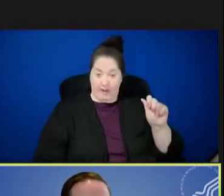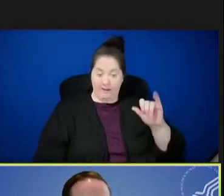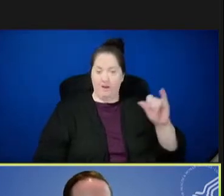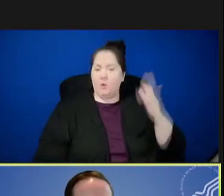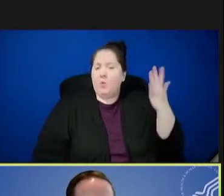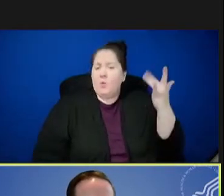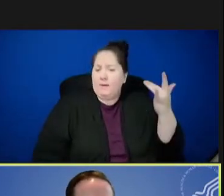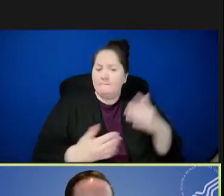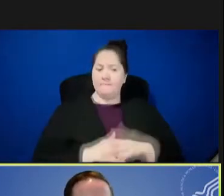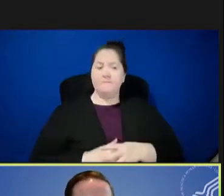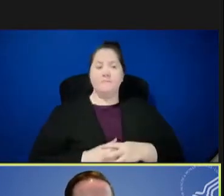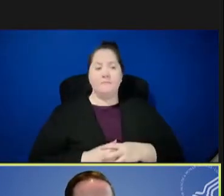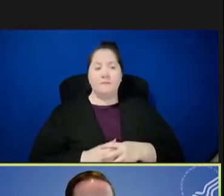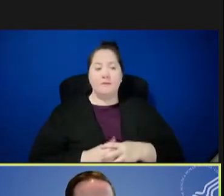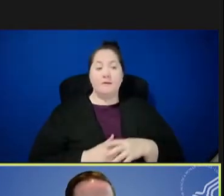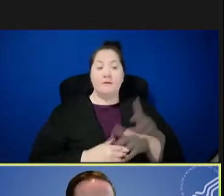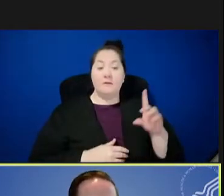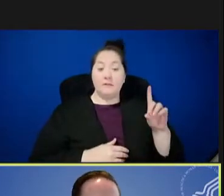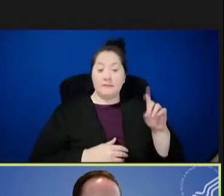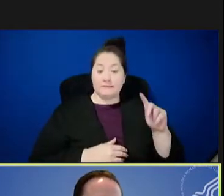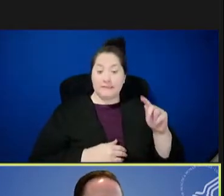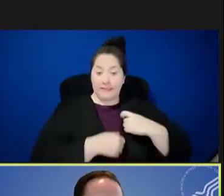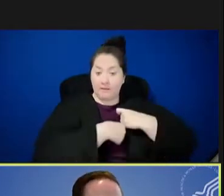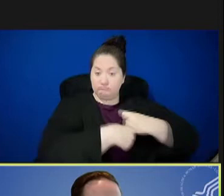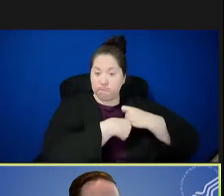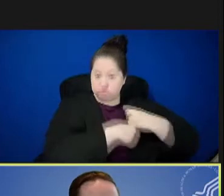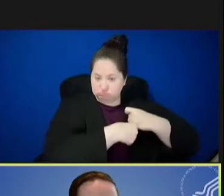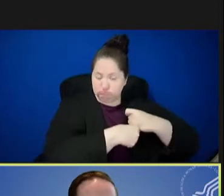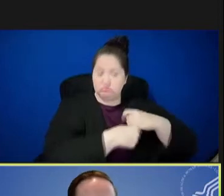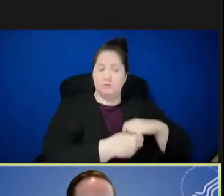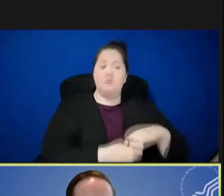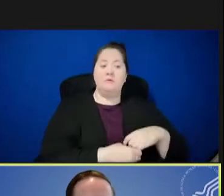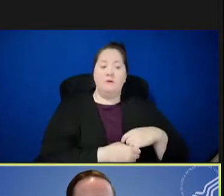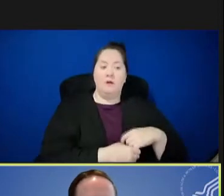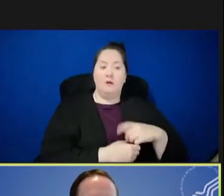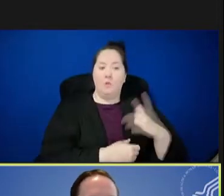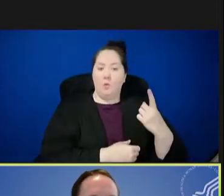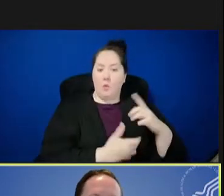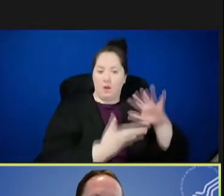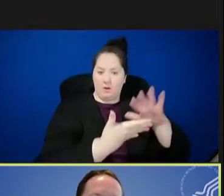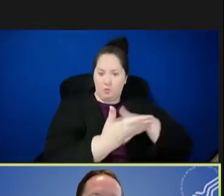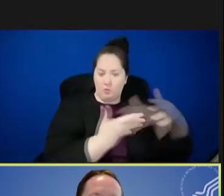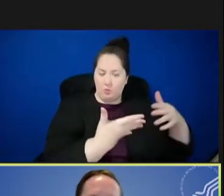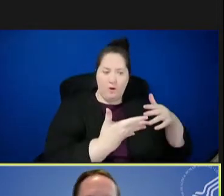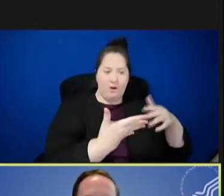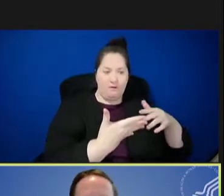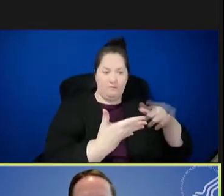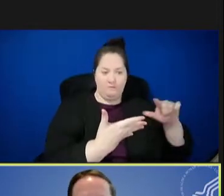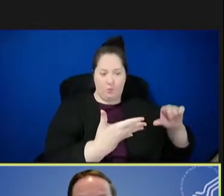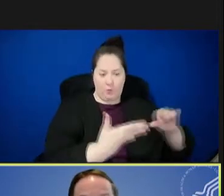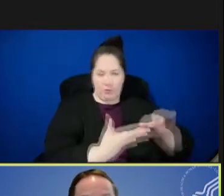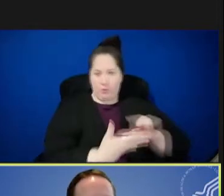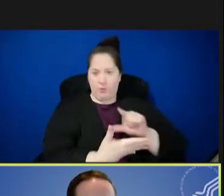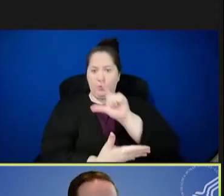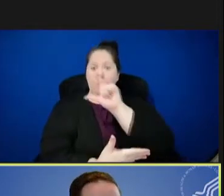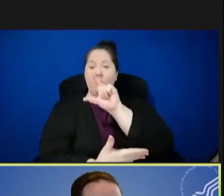left is data generation. This is a graph of the volume, the quantity of data that we as a species